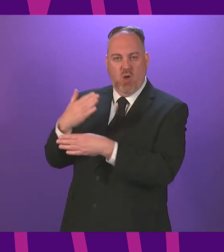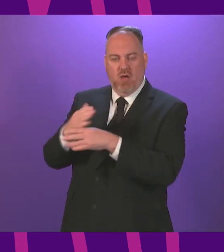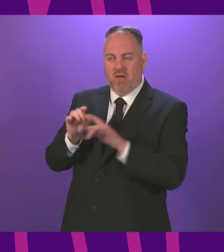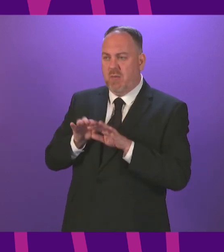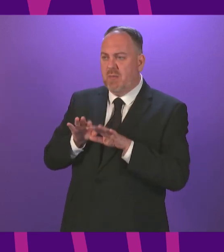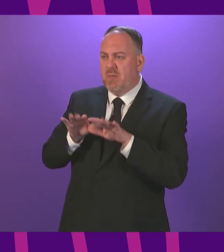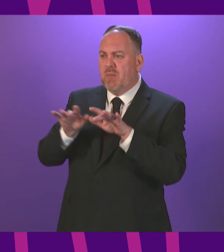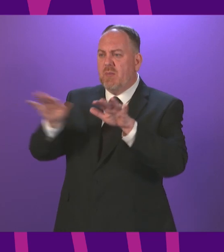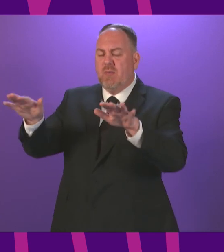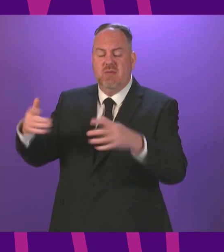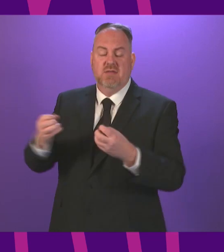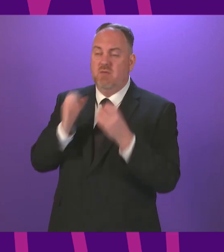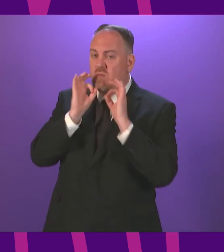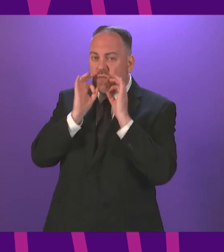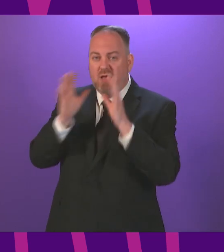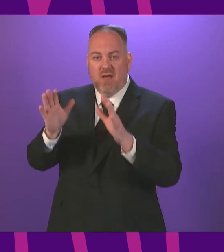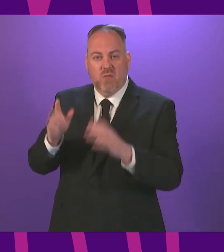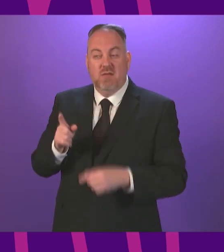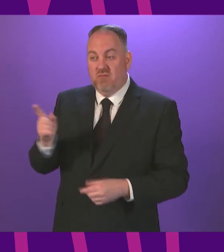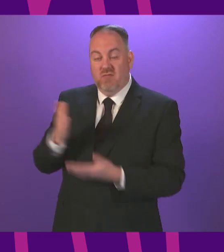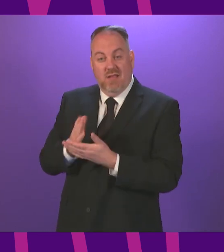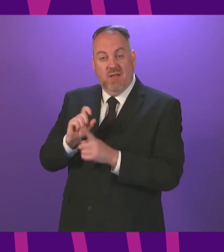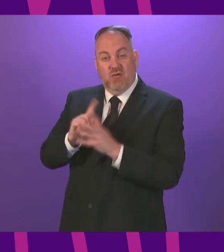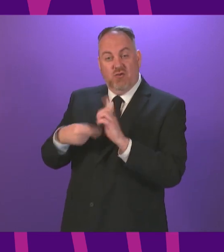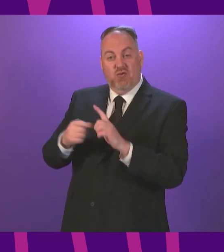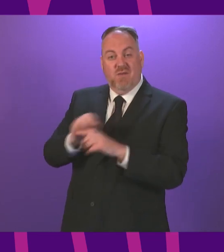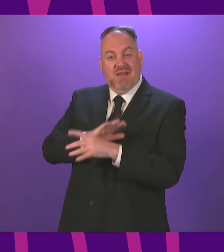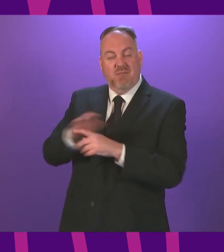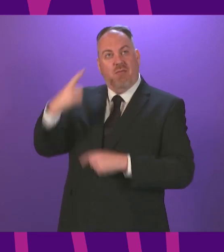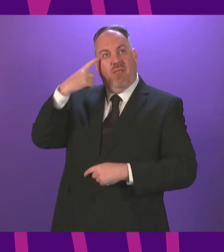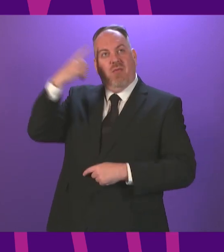The programme was the Duke of Edinburgh’s inspiration all those years ago, and it has